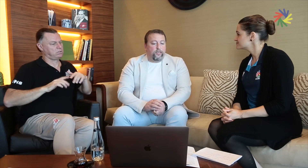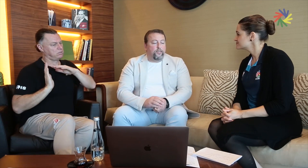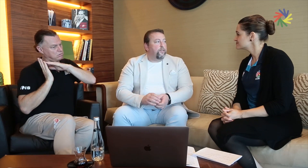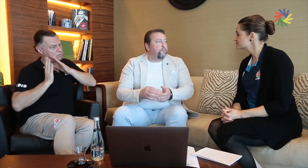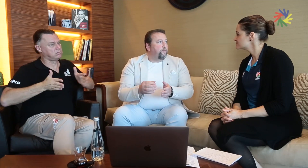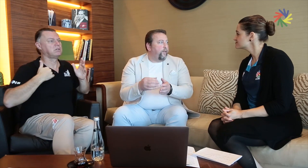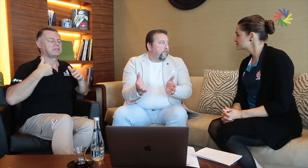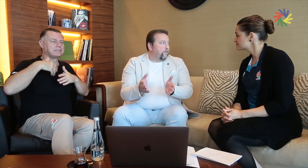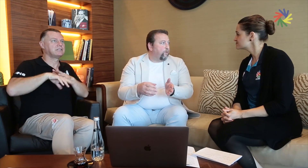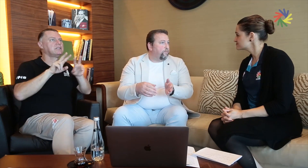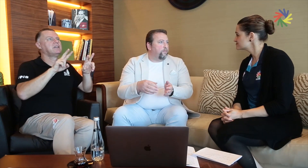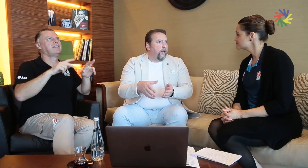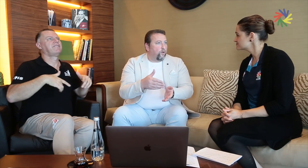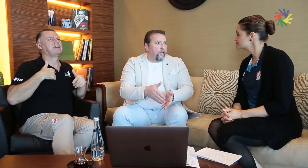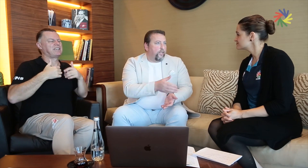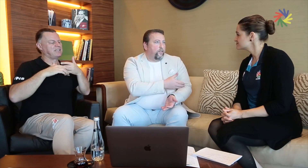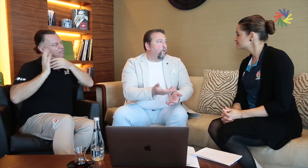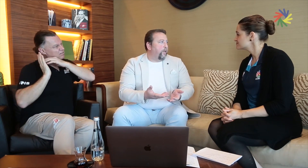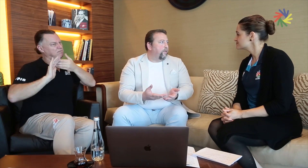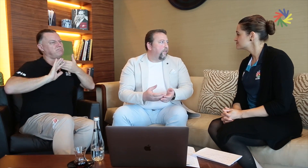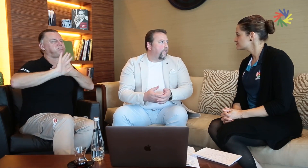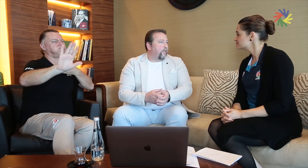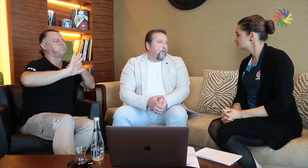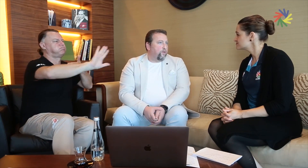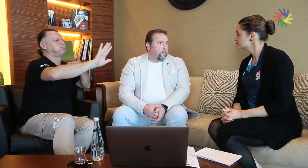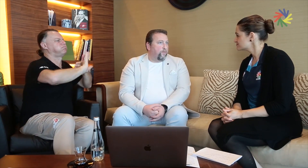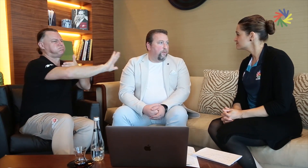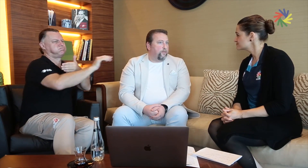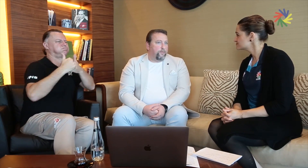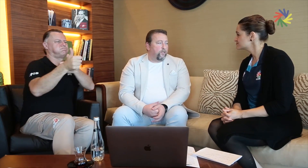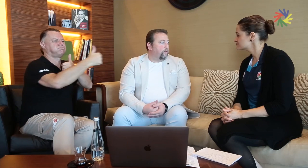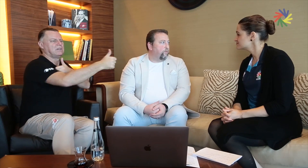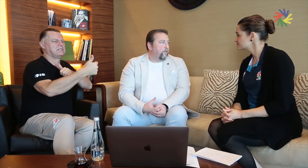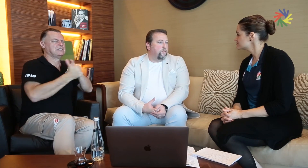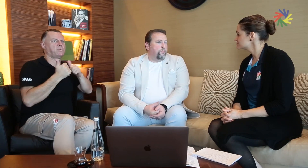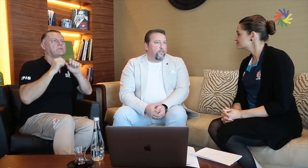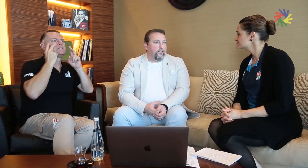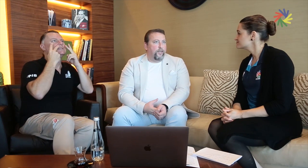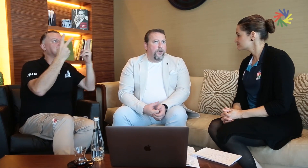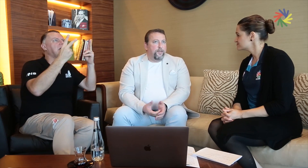will bring everyone closer to the Games, without